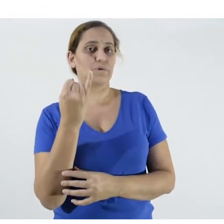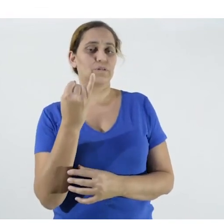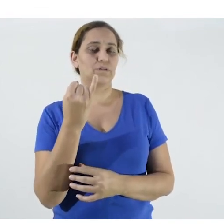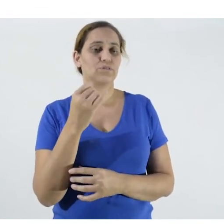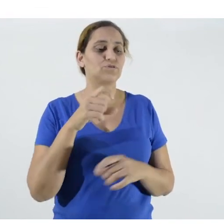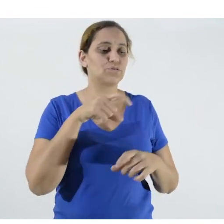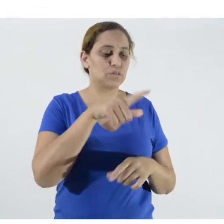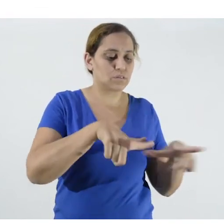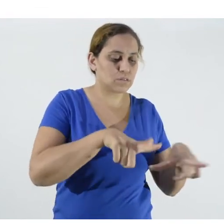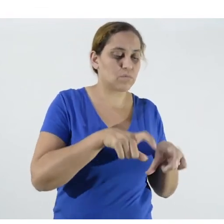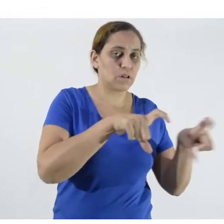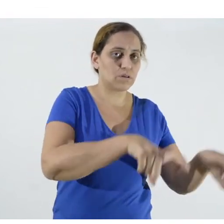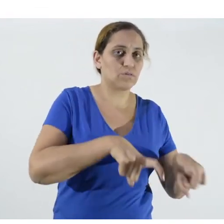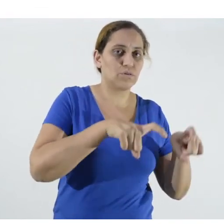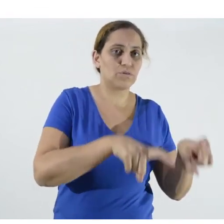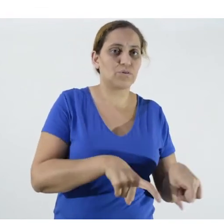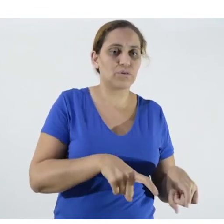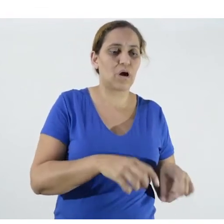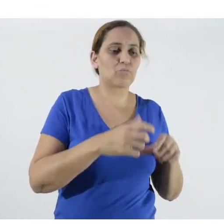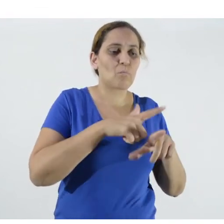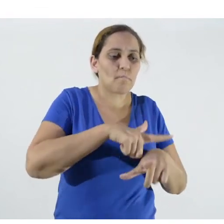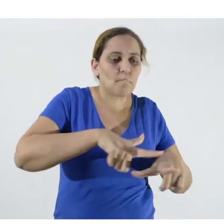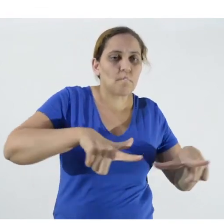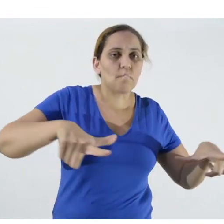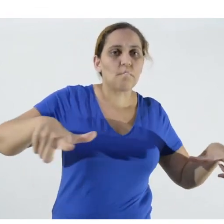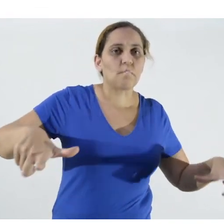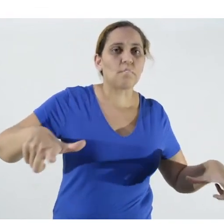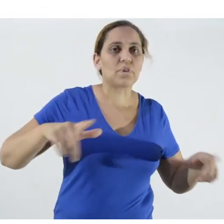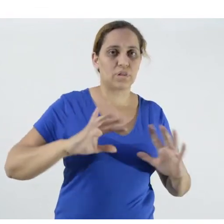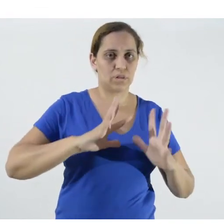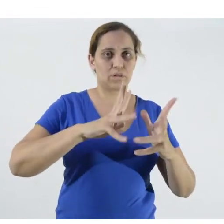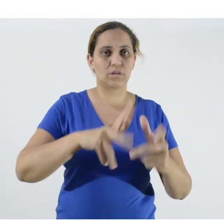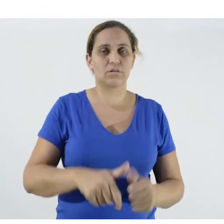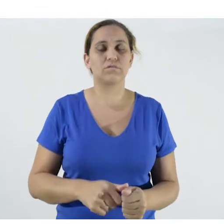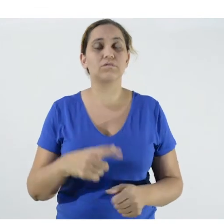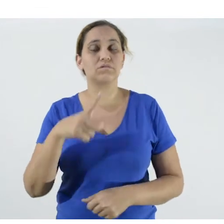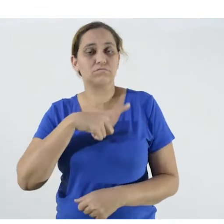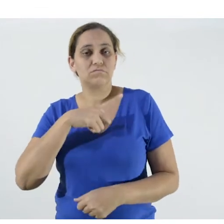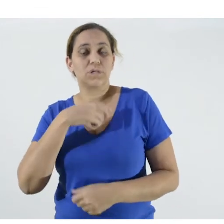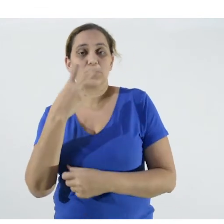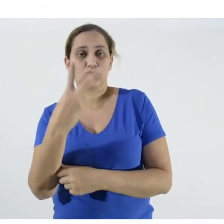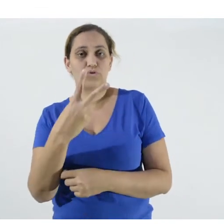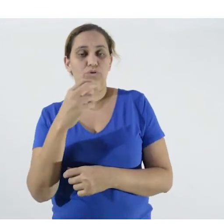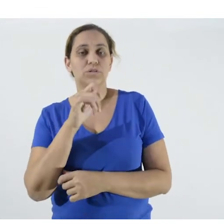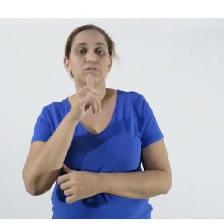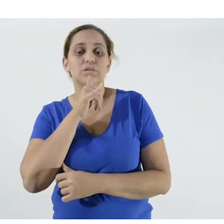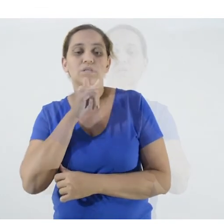will have to perform on their property. So we have two examples of infographic.